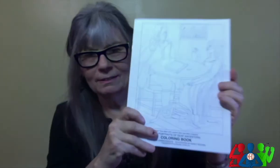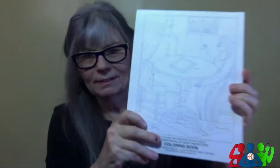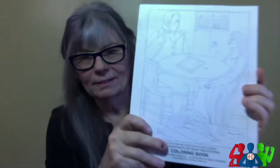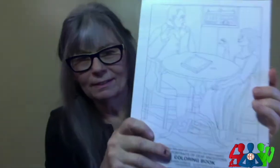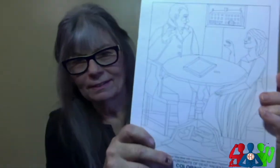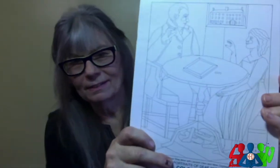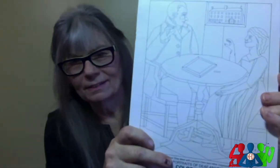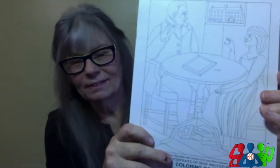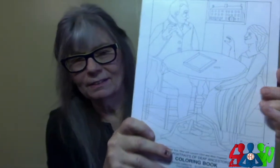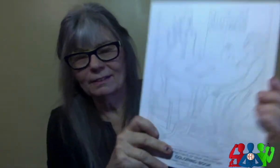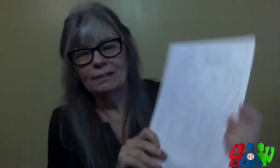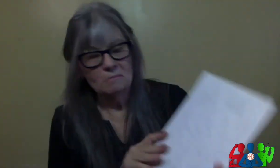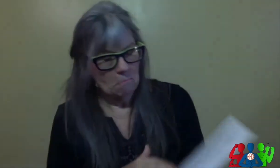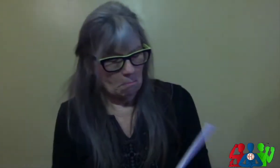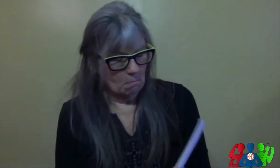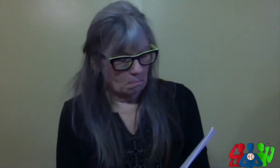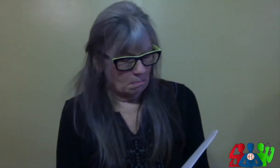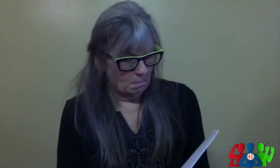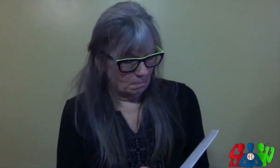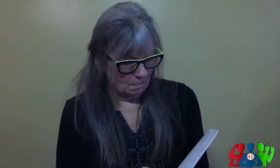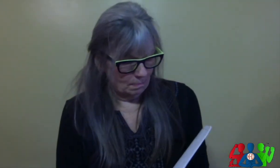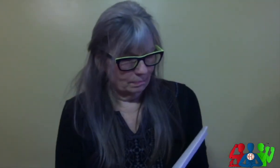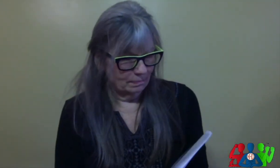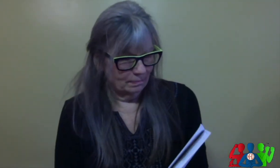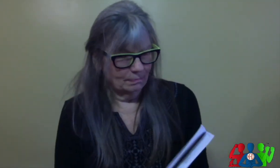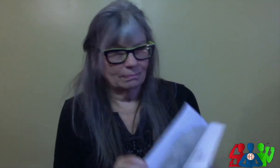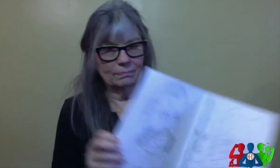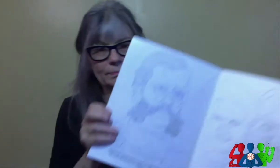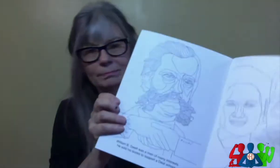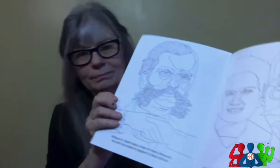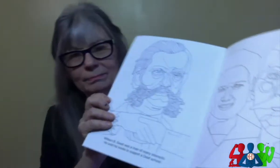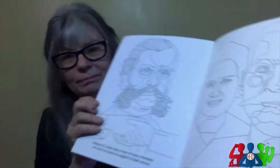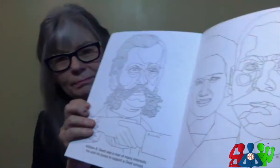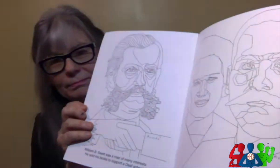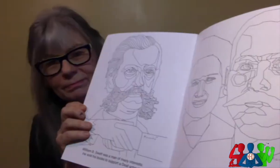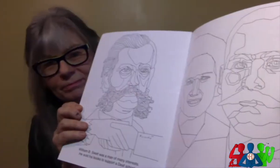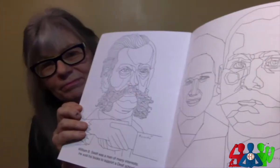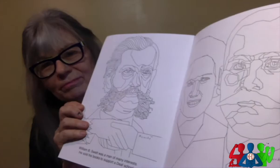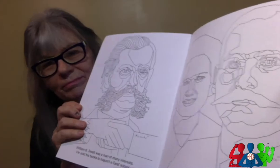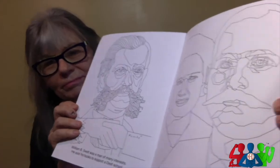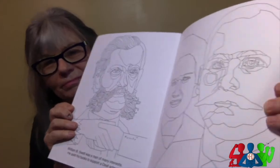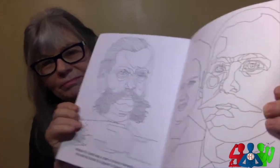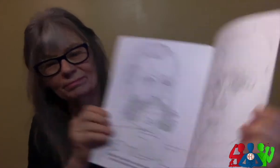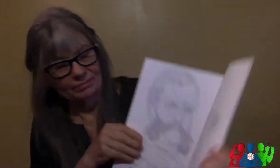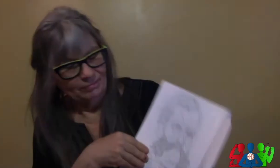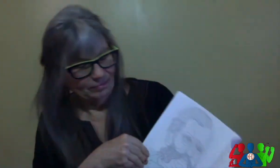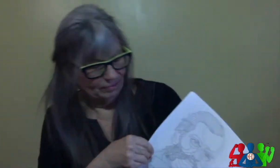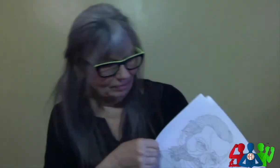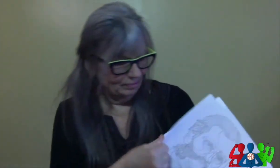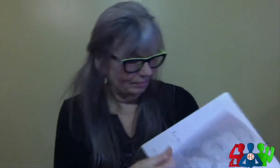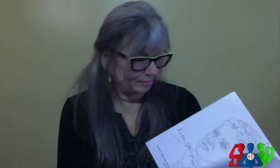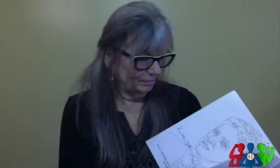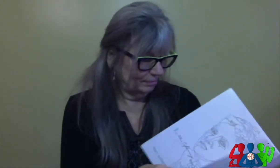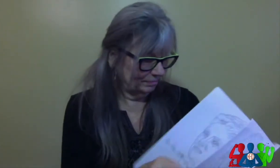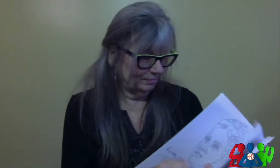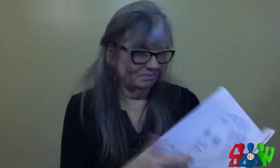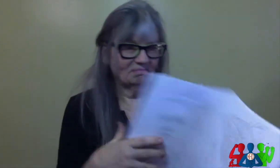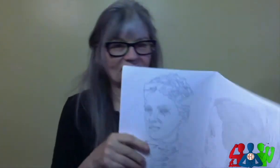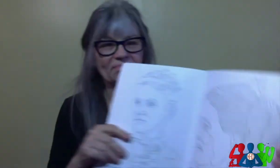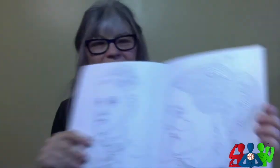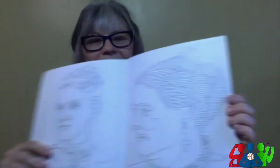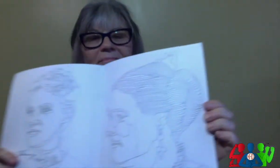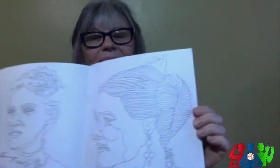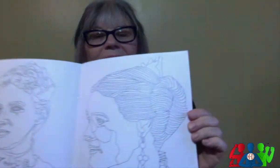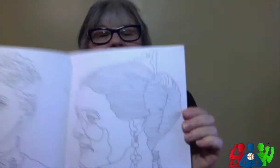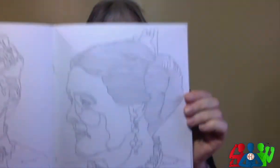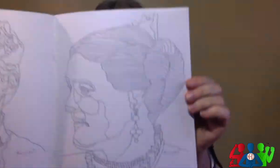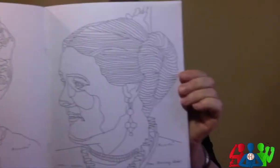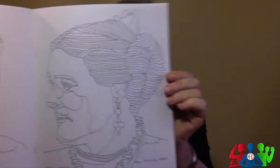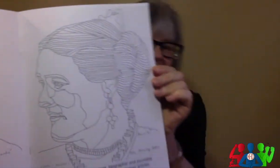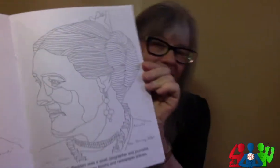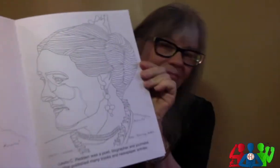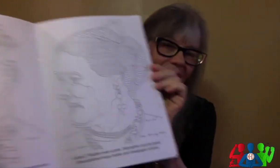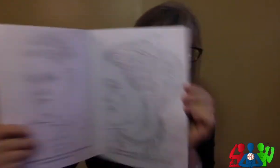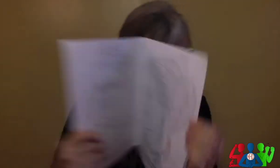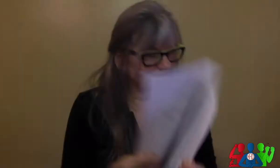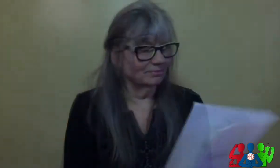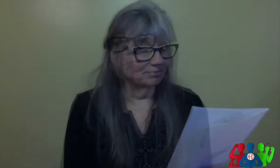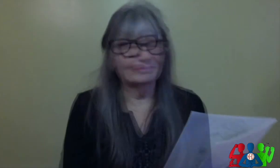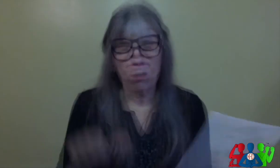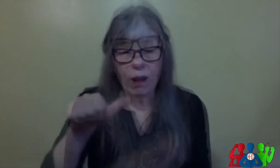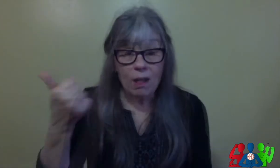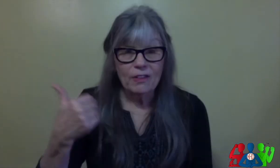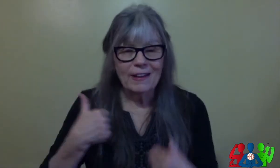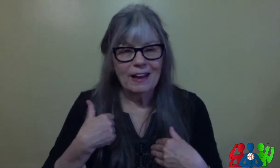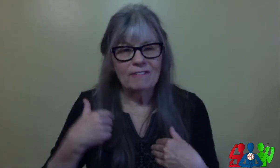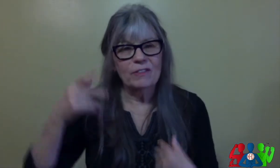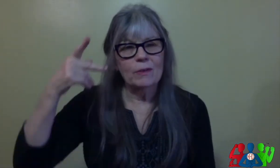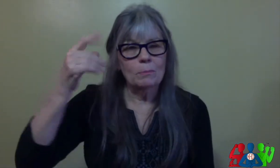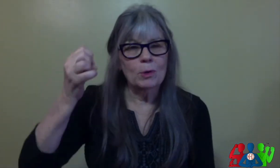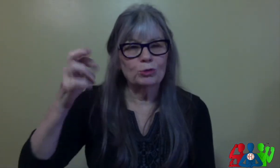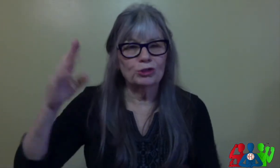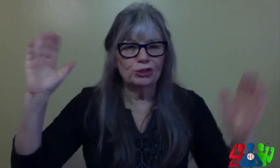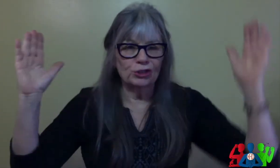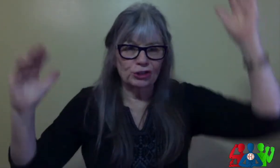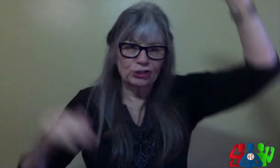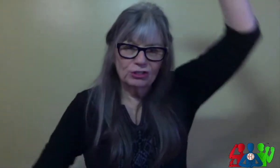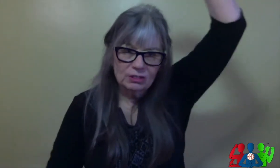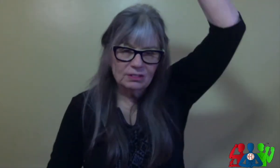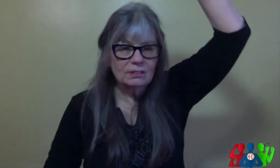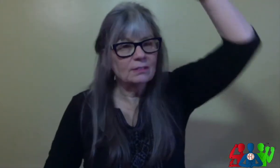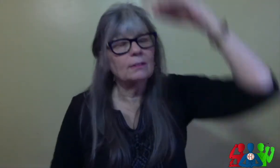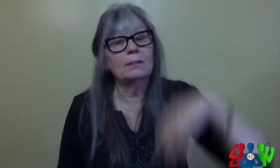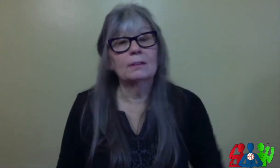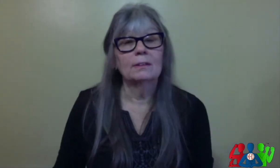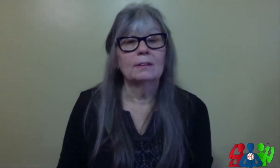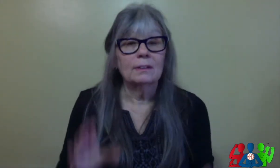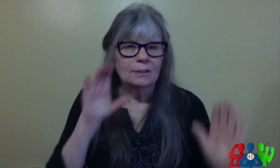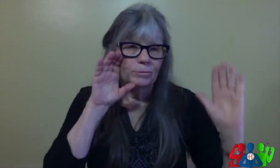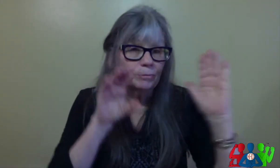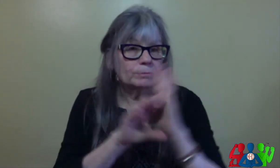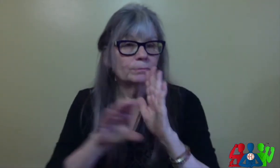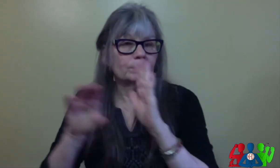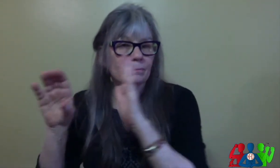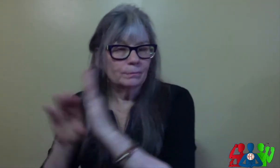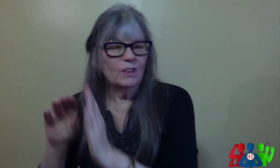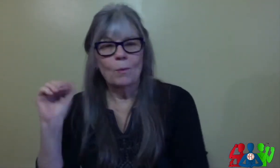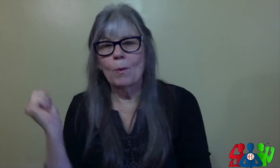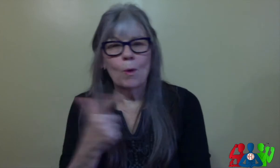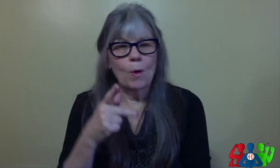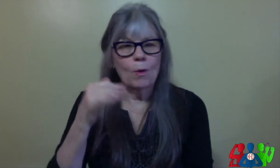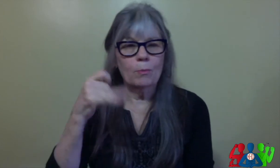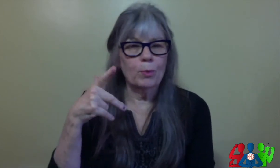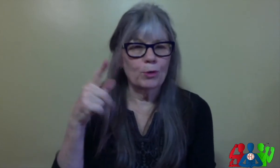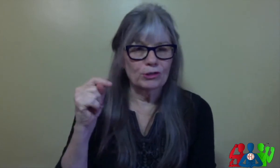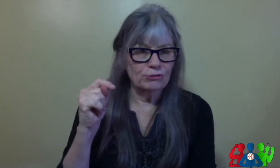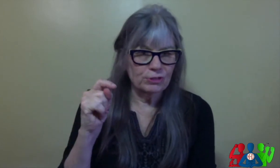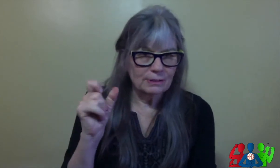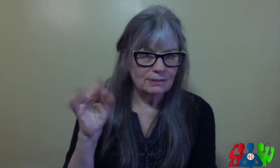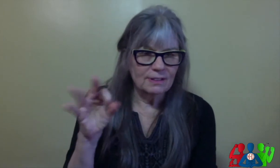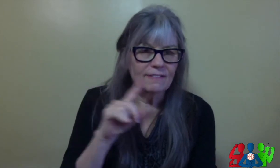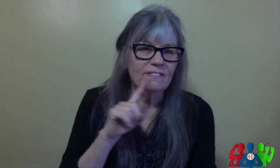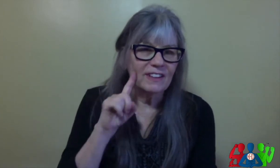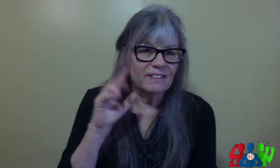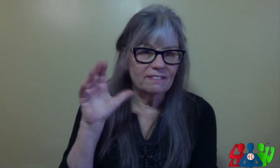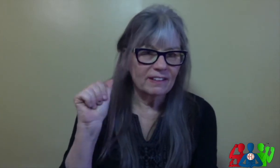want to get the coloring book version. We also have a large poster. This contains all of the